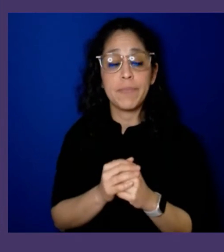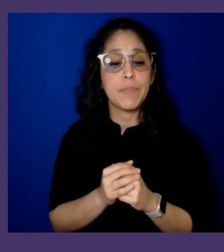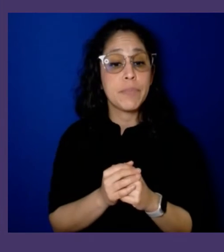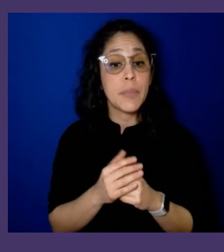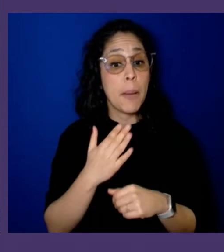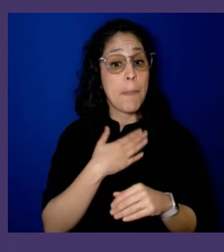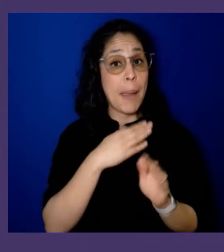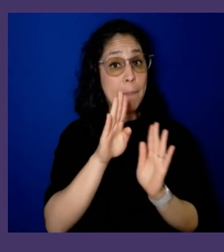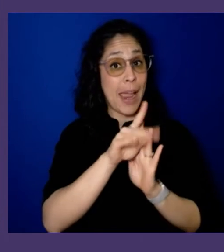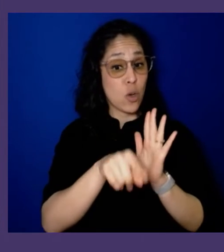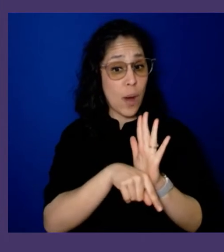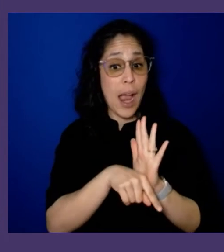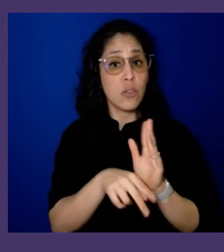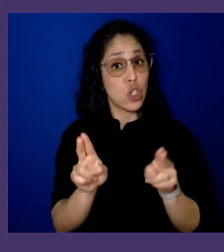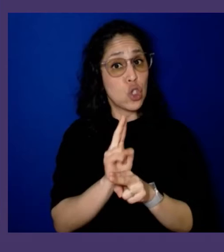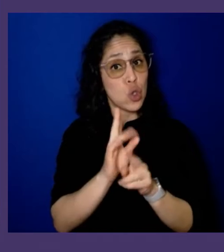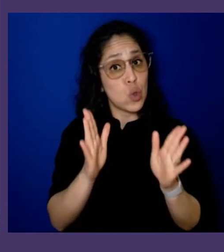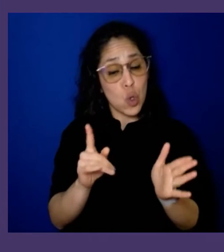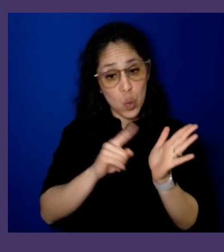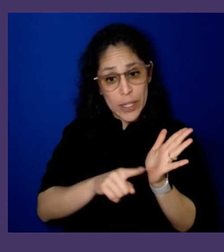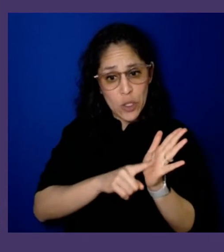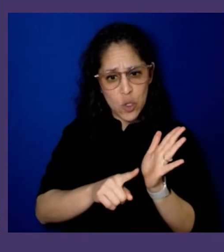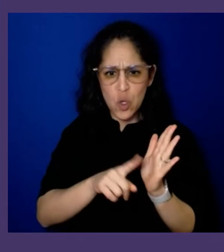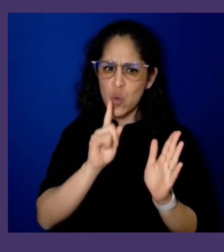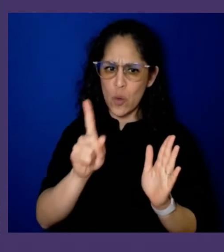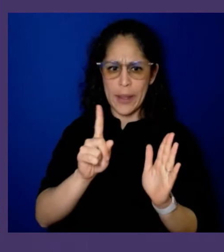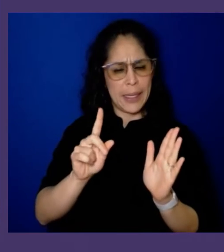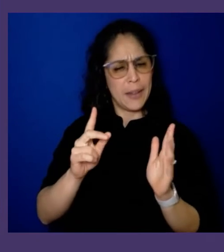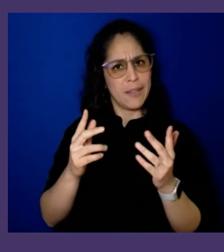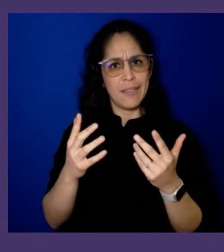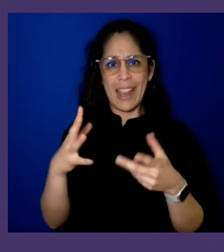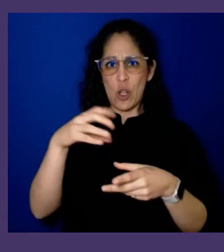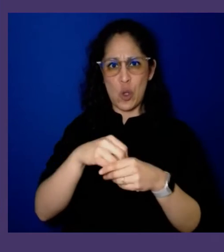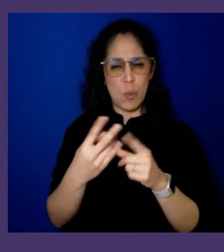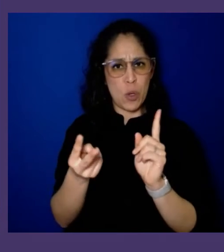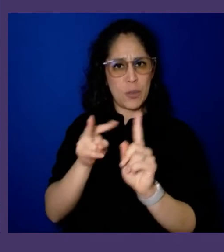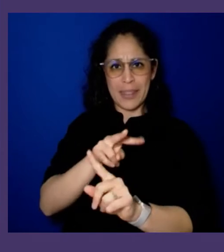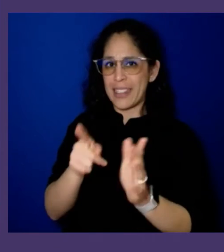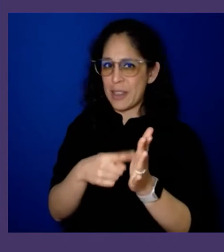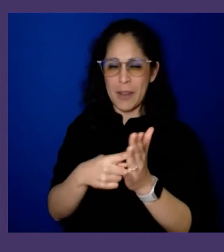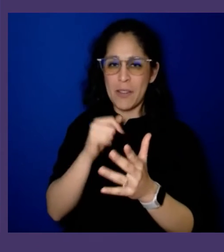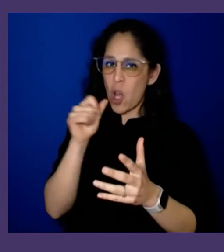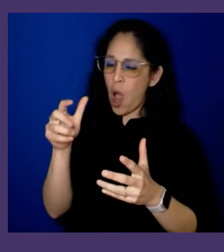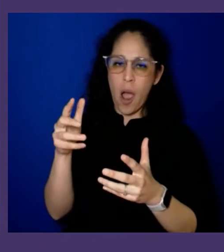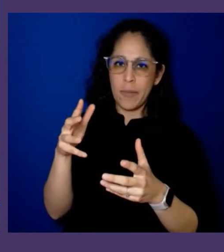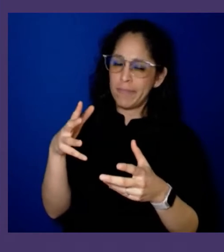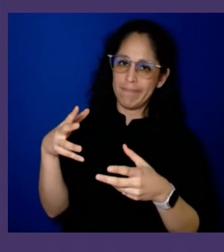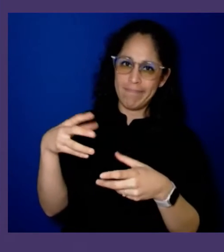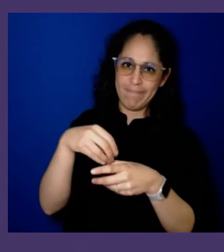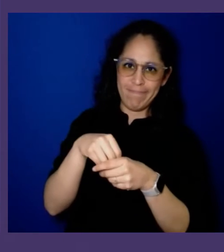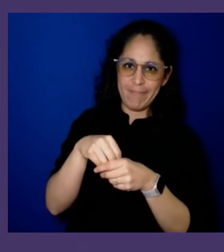a lot on eliciting the perspectives that don't always take part in the product development, I was not always well-versed,